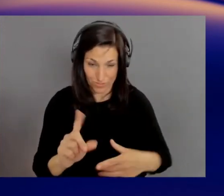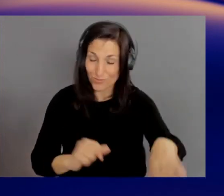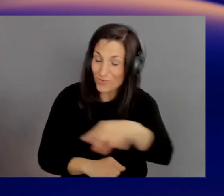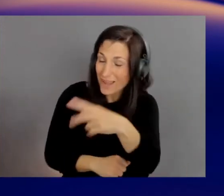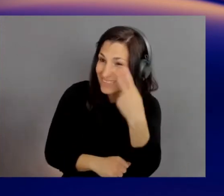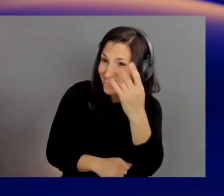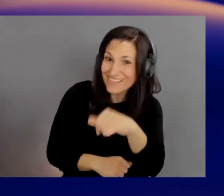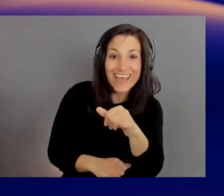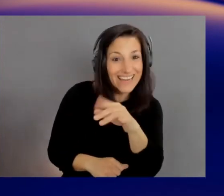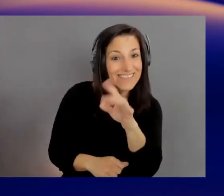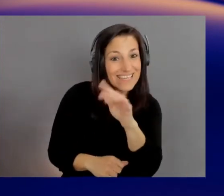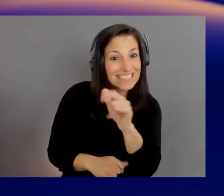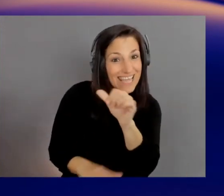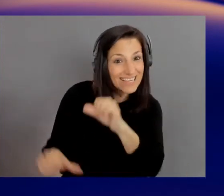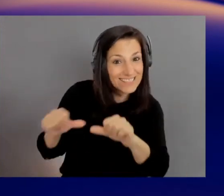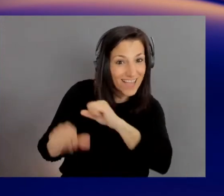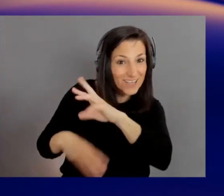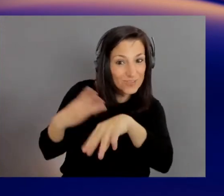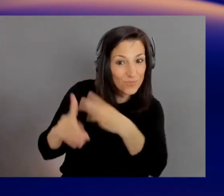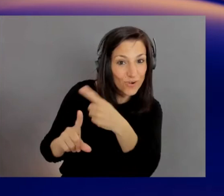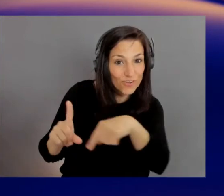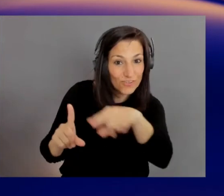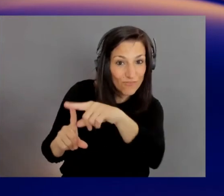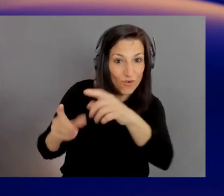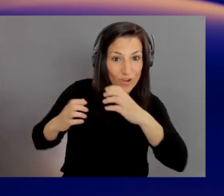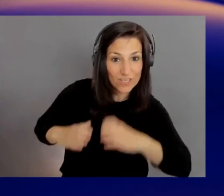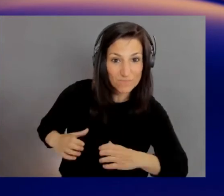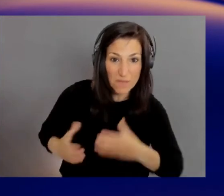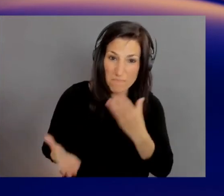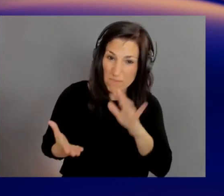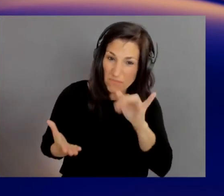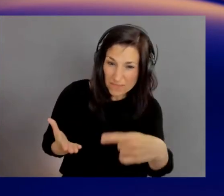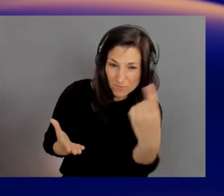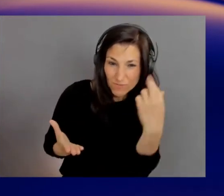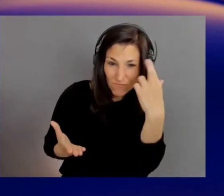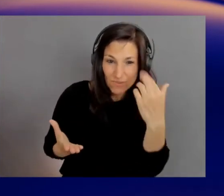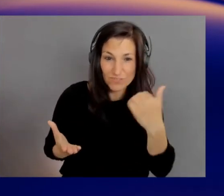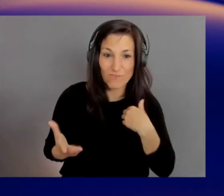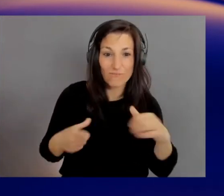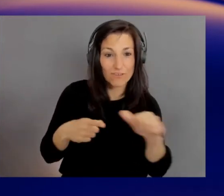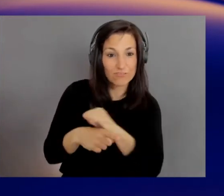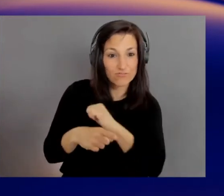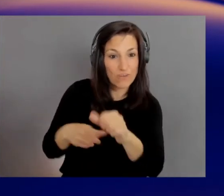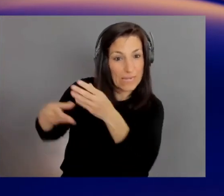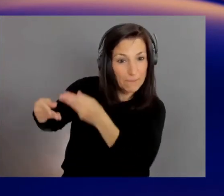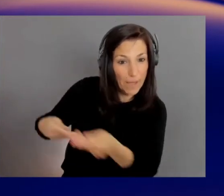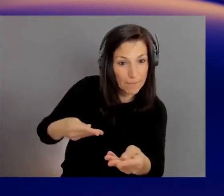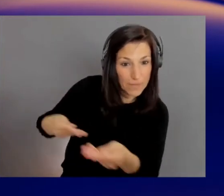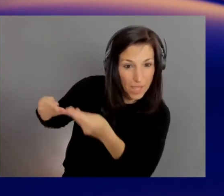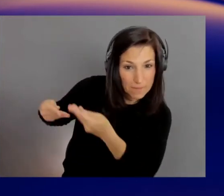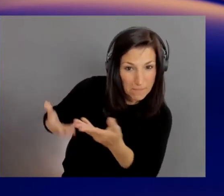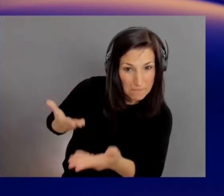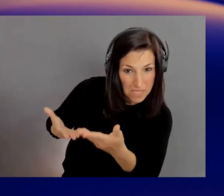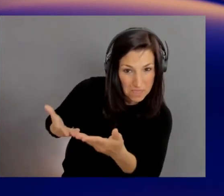as well with customers? And that might be one of the reasons to have one of these training pipelines as well? Sometimes we see that, yeah. It kind of depends on the segment.